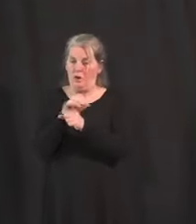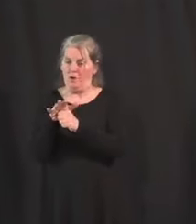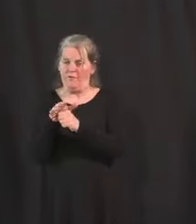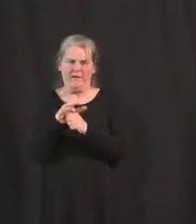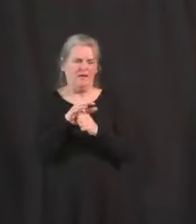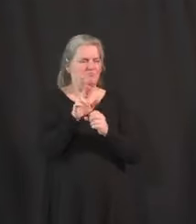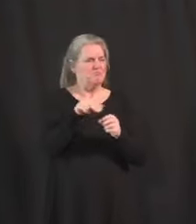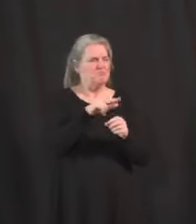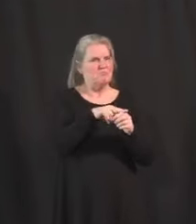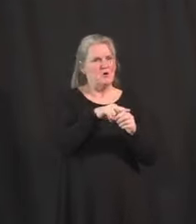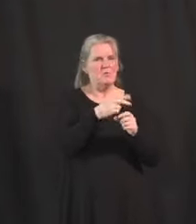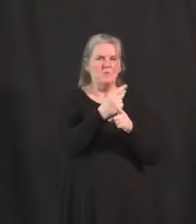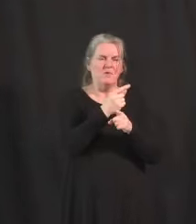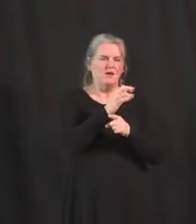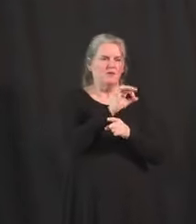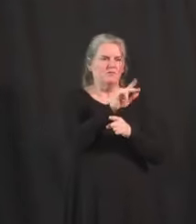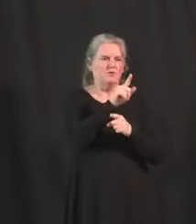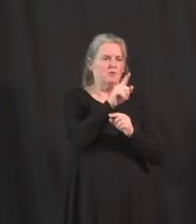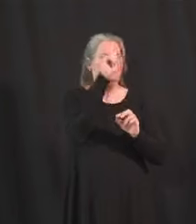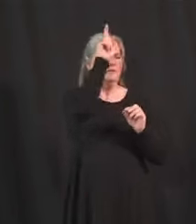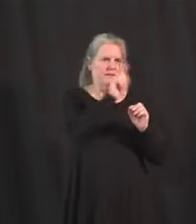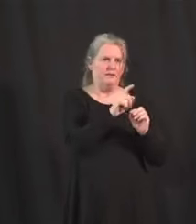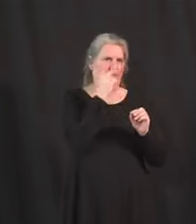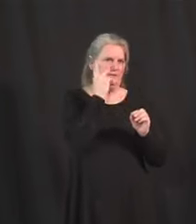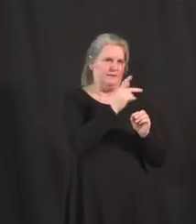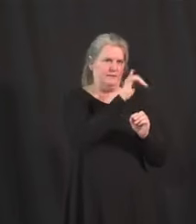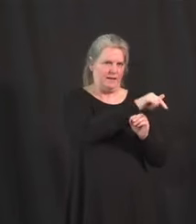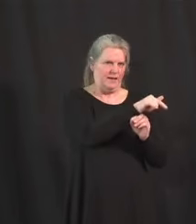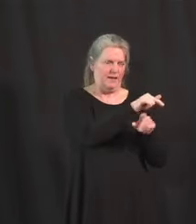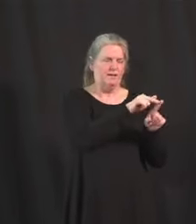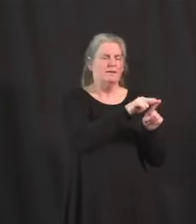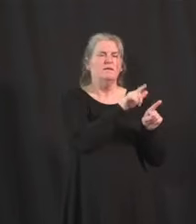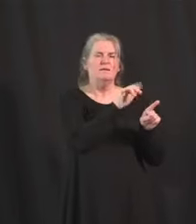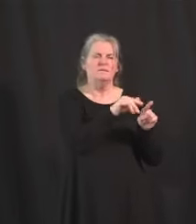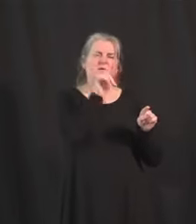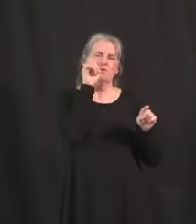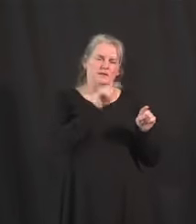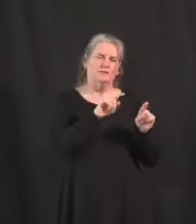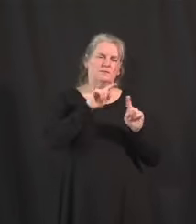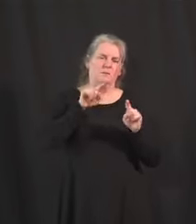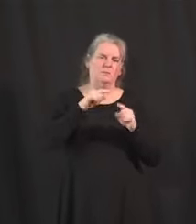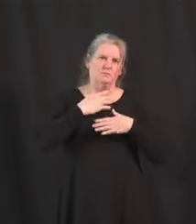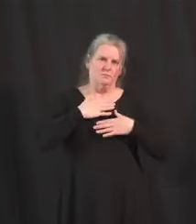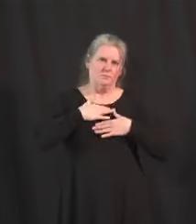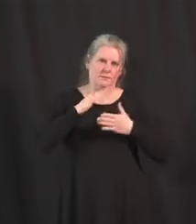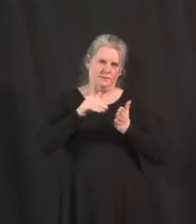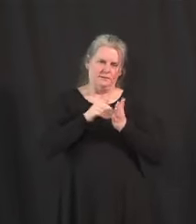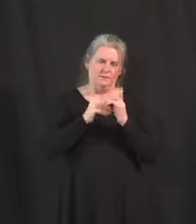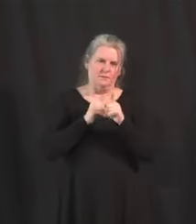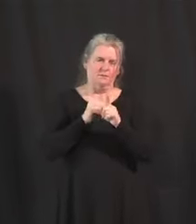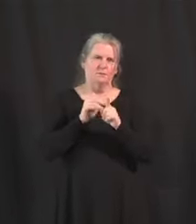AND AS WELL, WE -- FOR THE OTHER